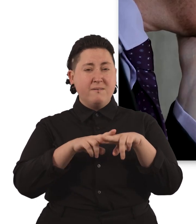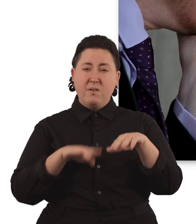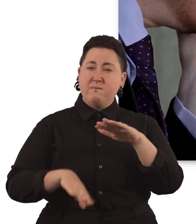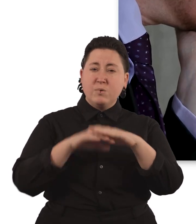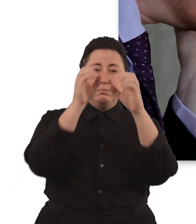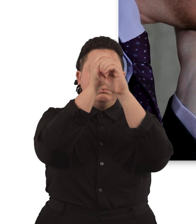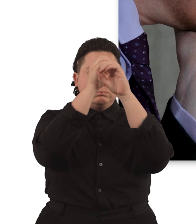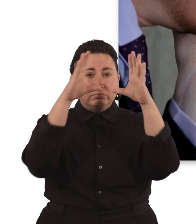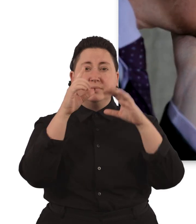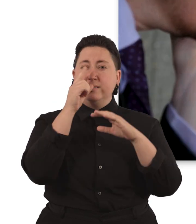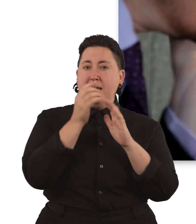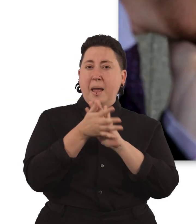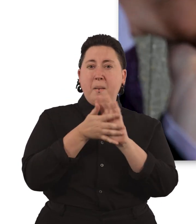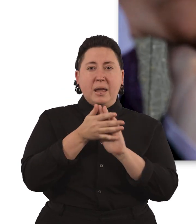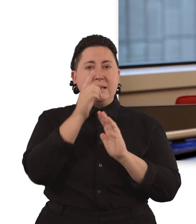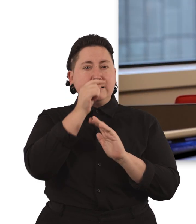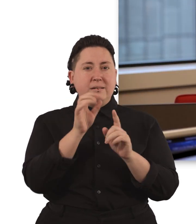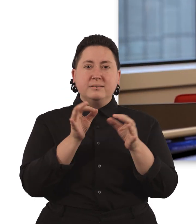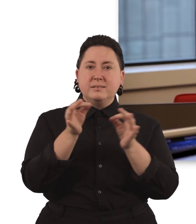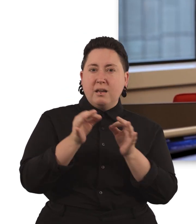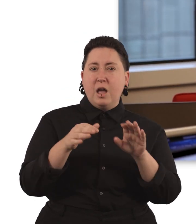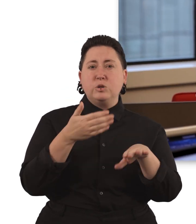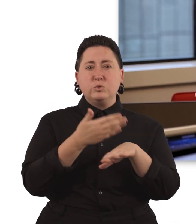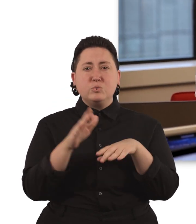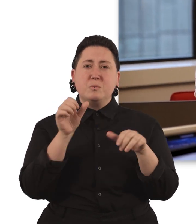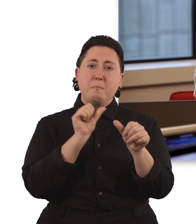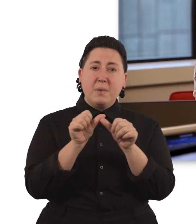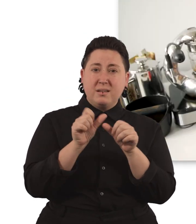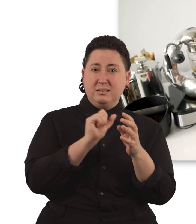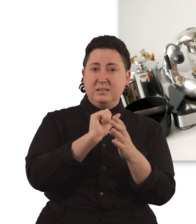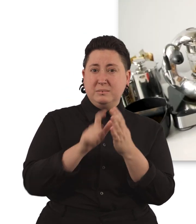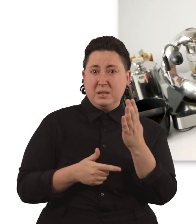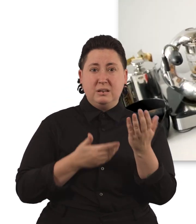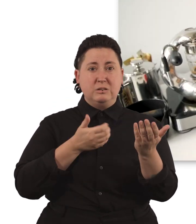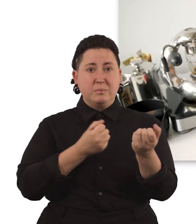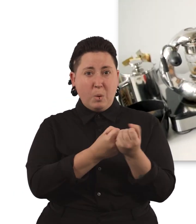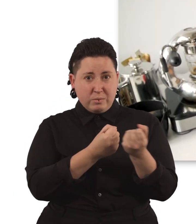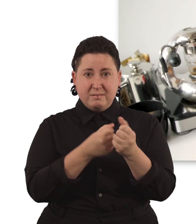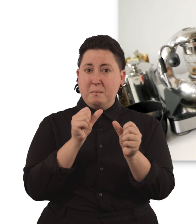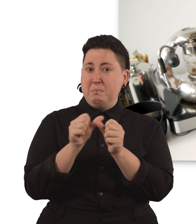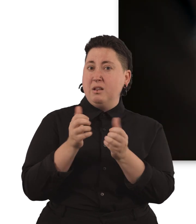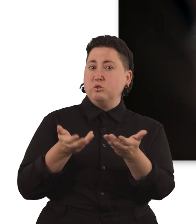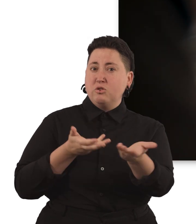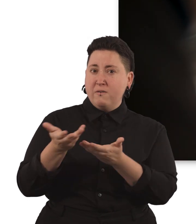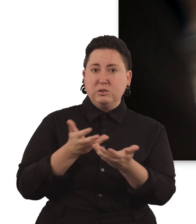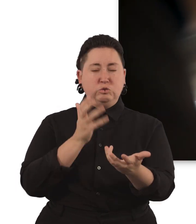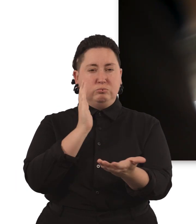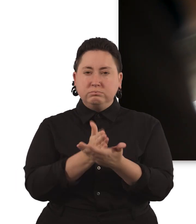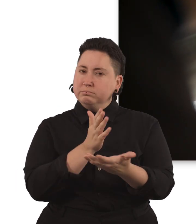we could design disability supports and other responses to people with disabilities in a way that not only met their needs,